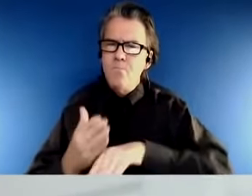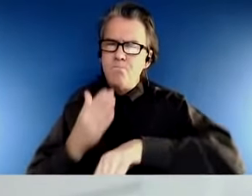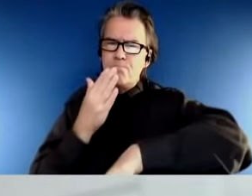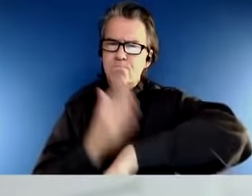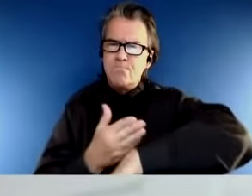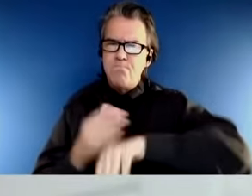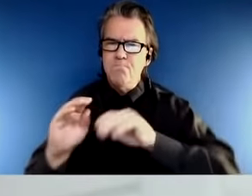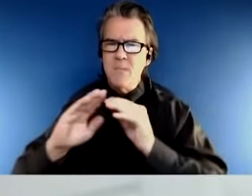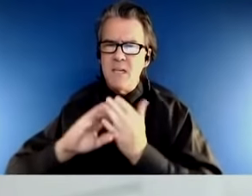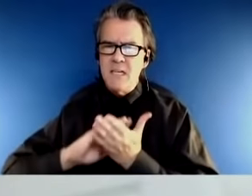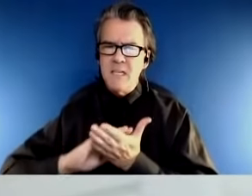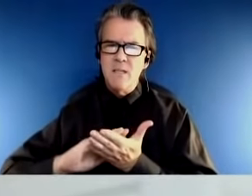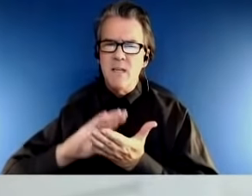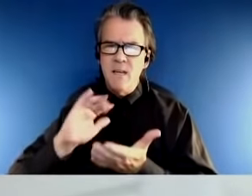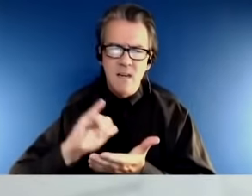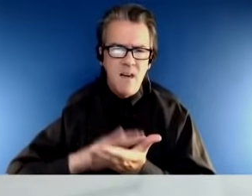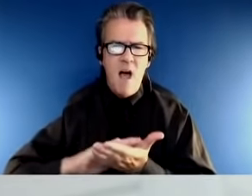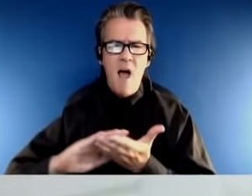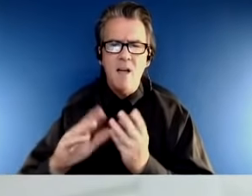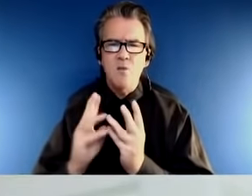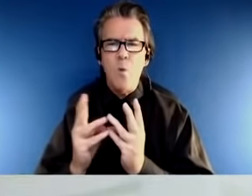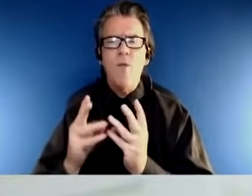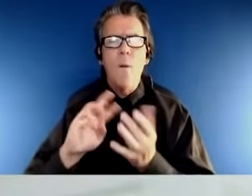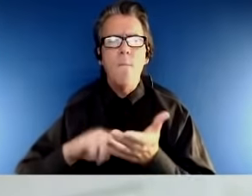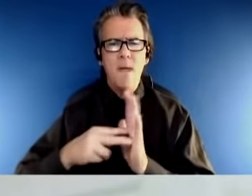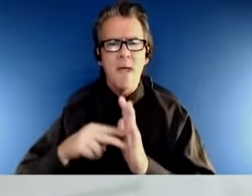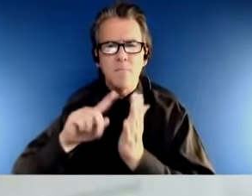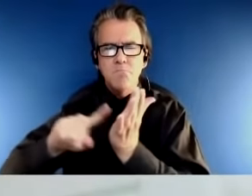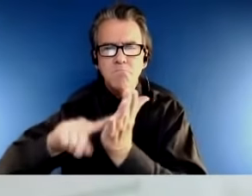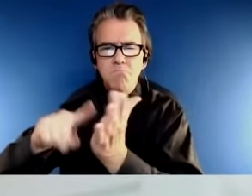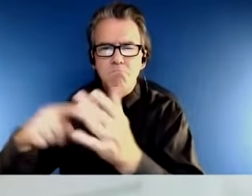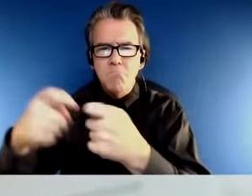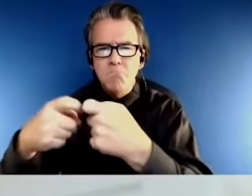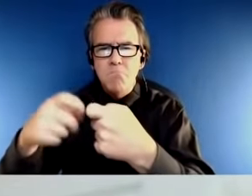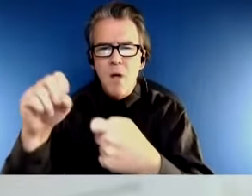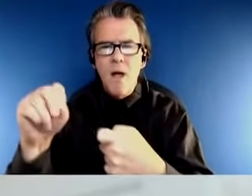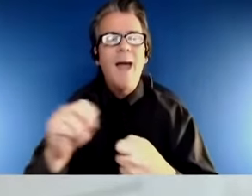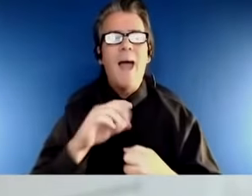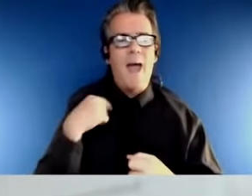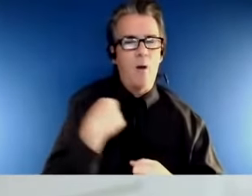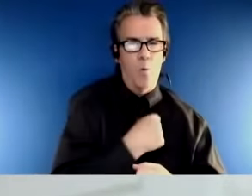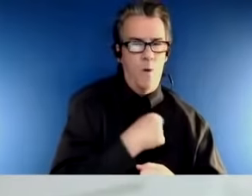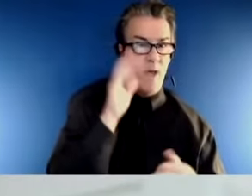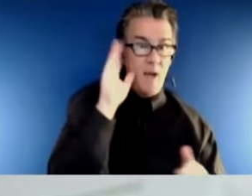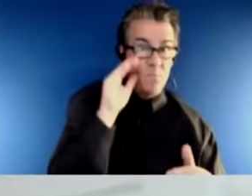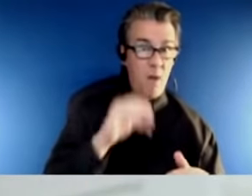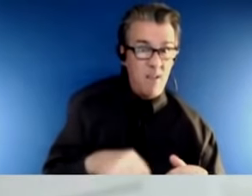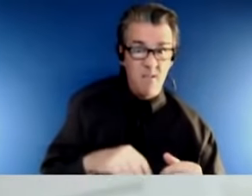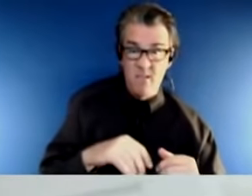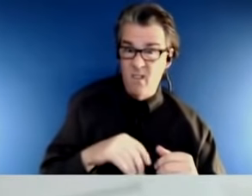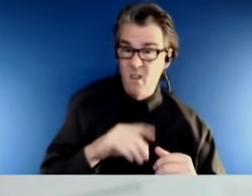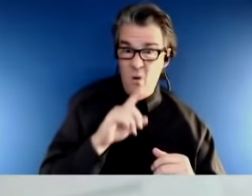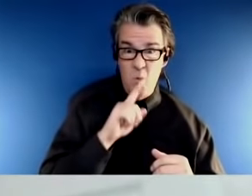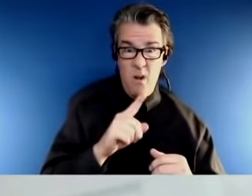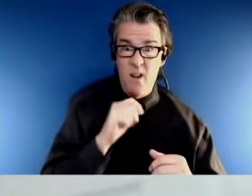That's right, Lindsay, combination. OK, great, thanks. Thanks to JD for the question. I want to remind the reporters on the line,